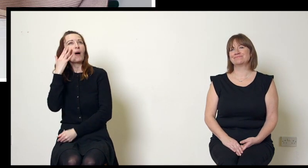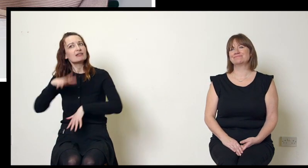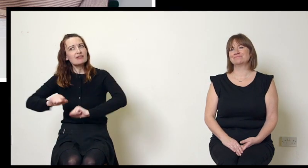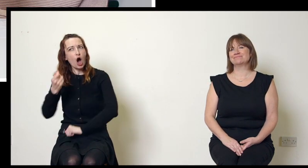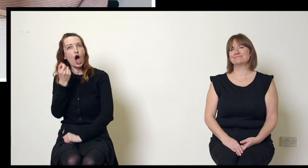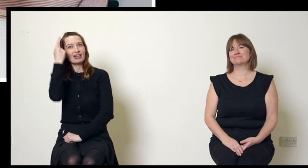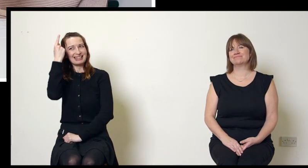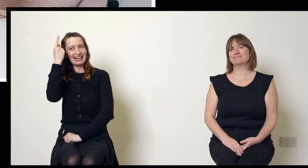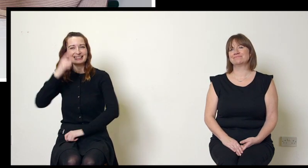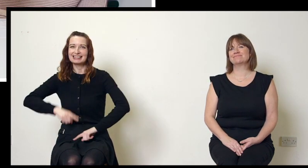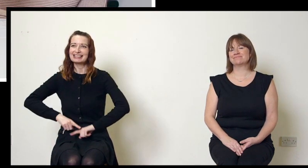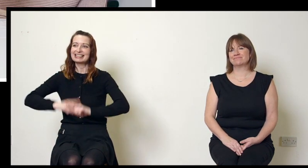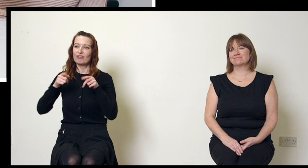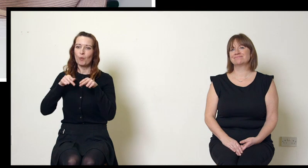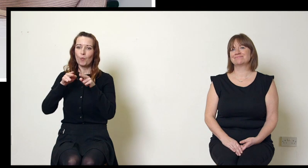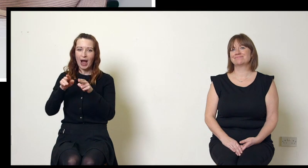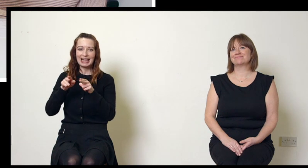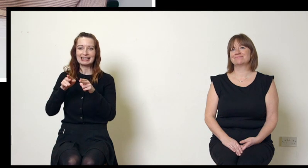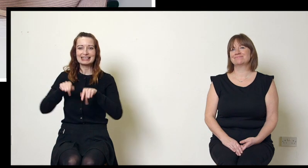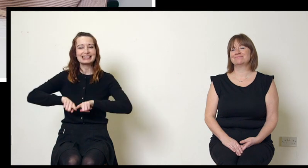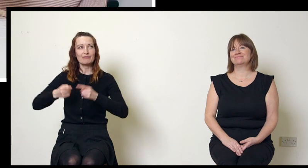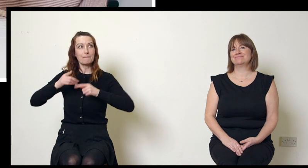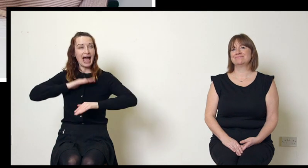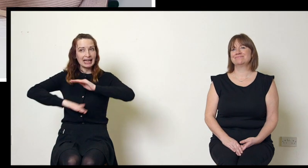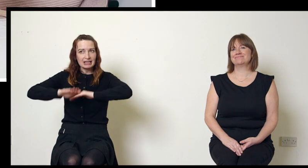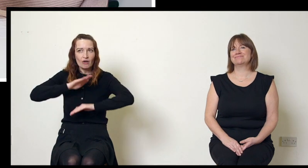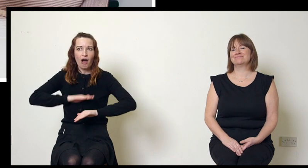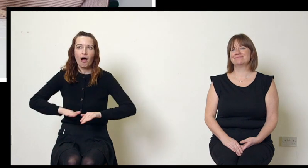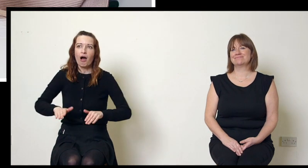different styles of patterns of behaviour. So, when you know that